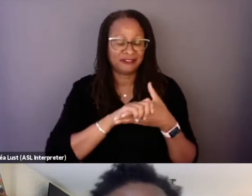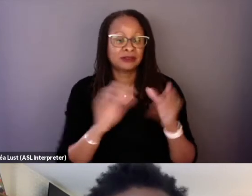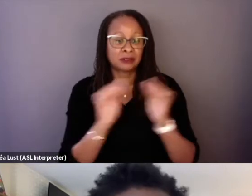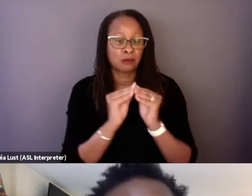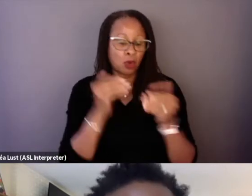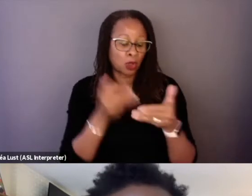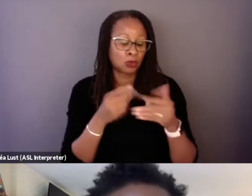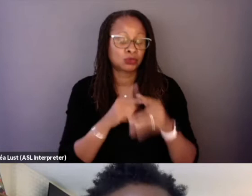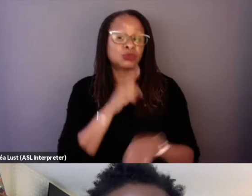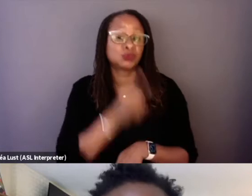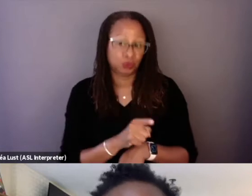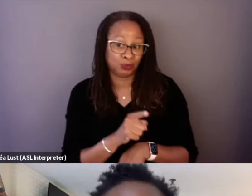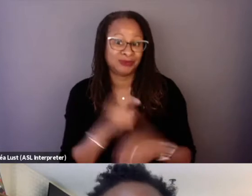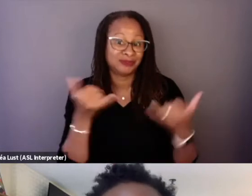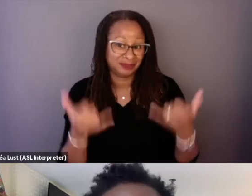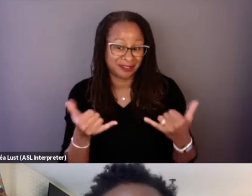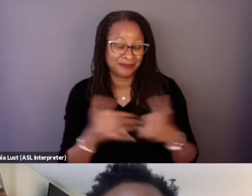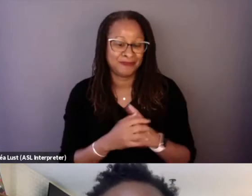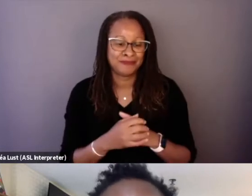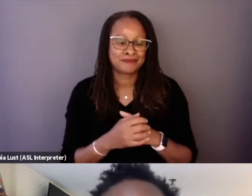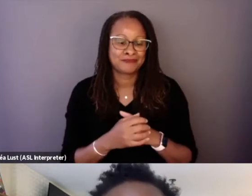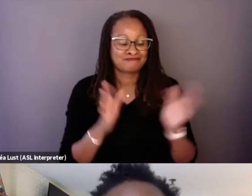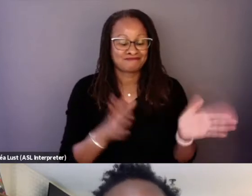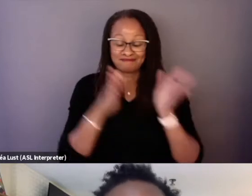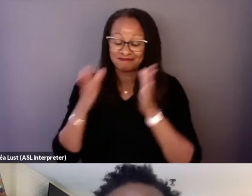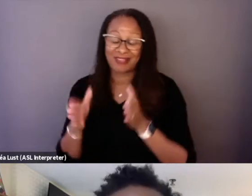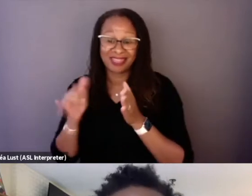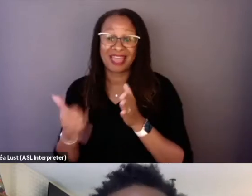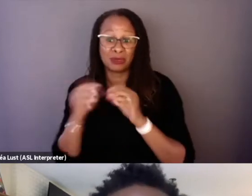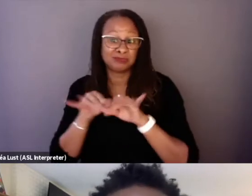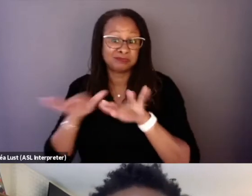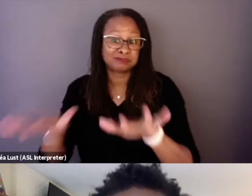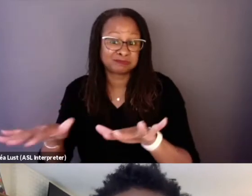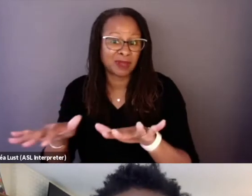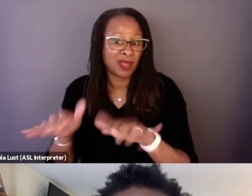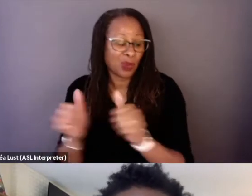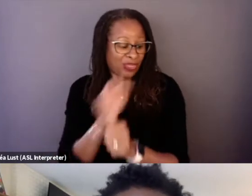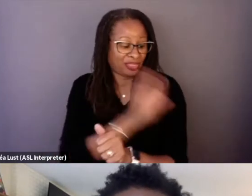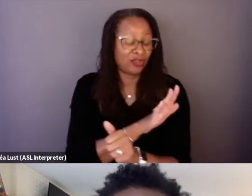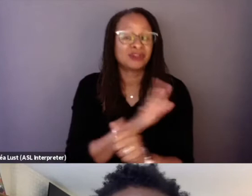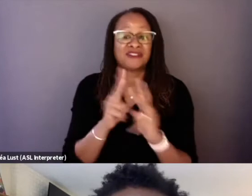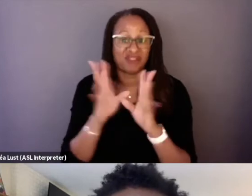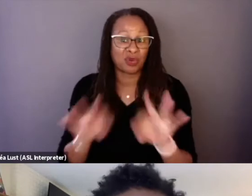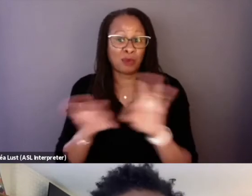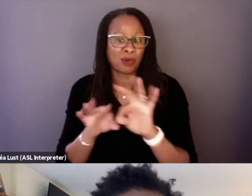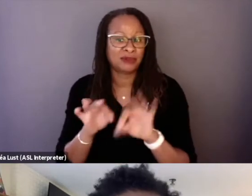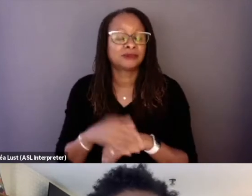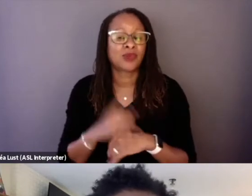to the truth narrative, out there. And I think that was really important to us as a team.